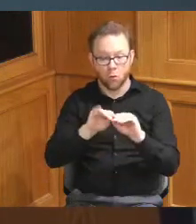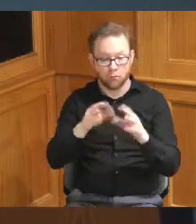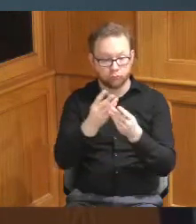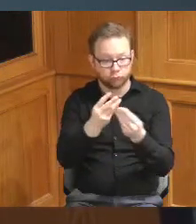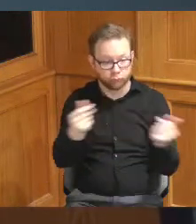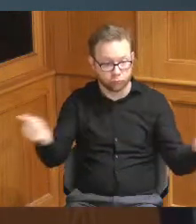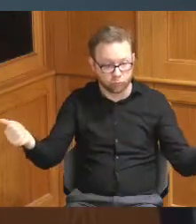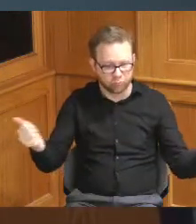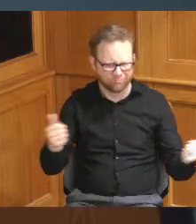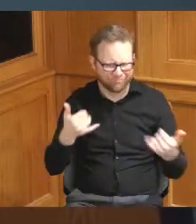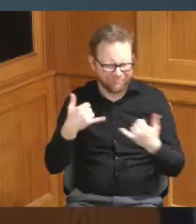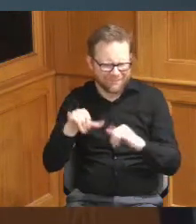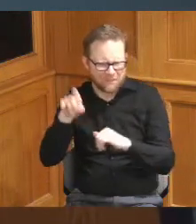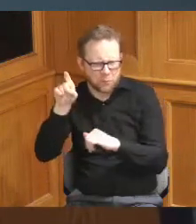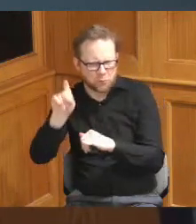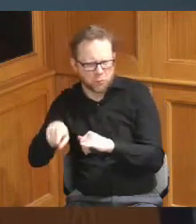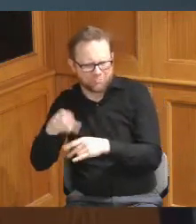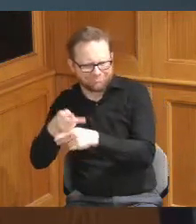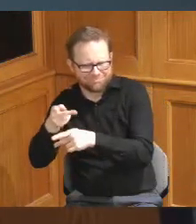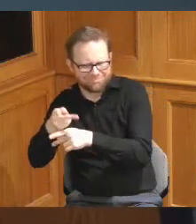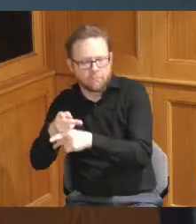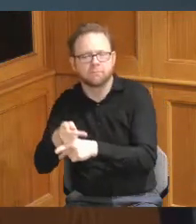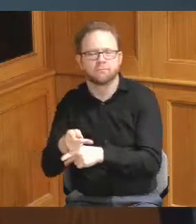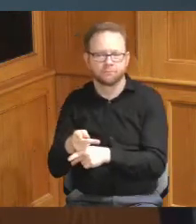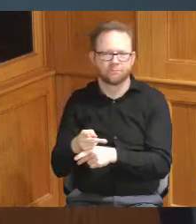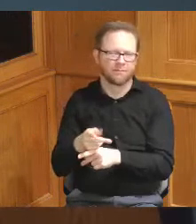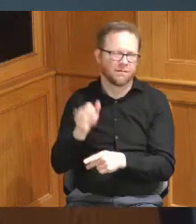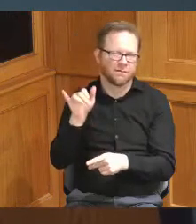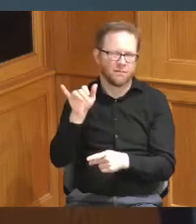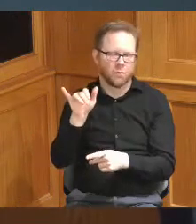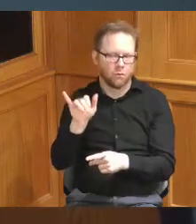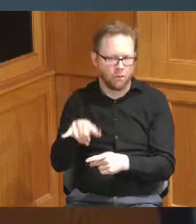our mouth and wash our hands so it's just some of those things I hope we can keep